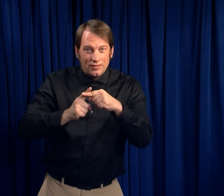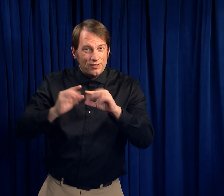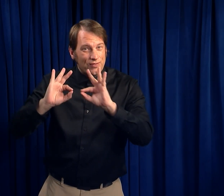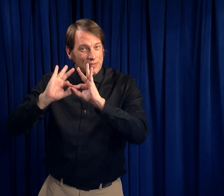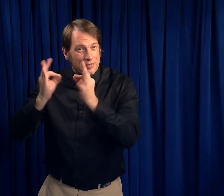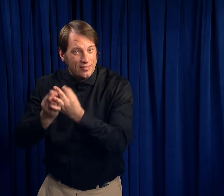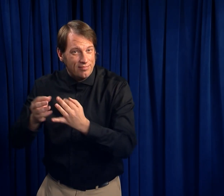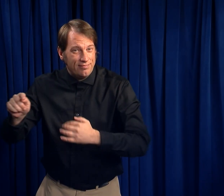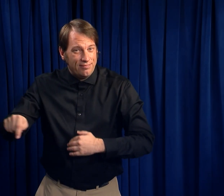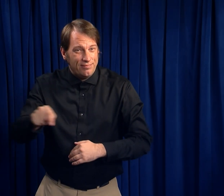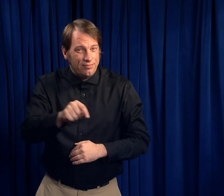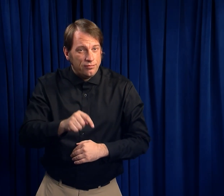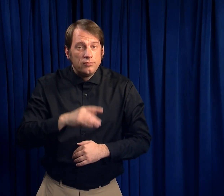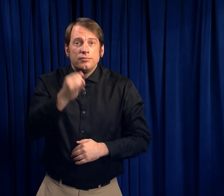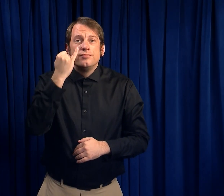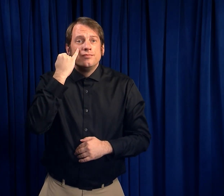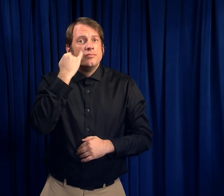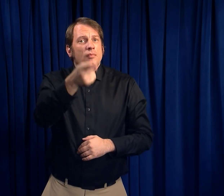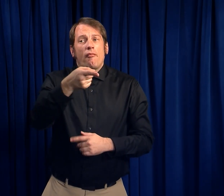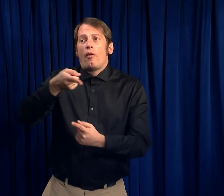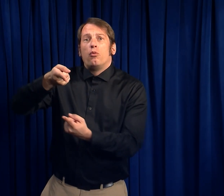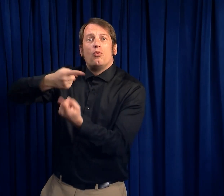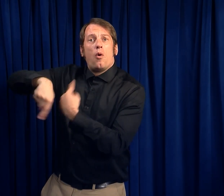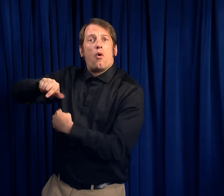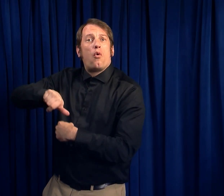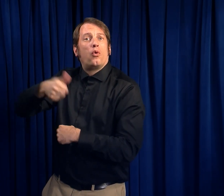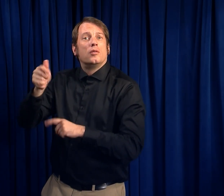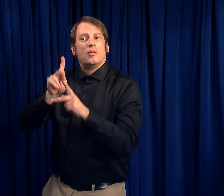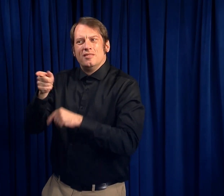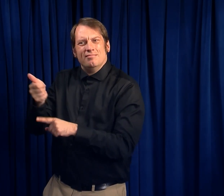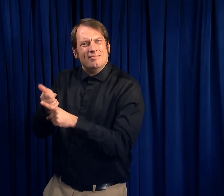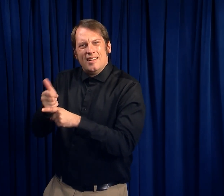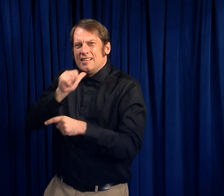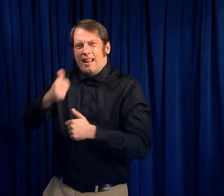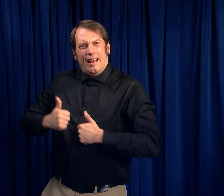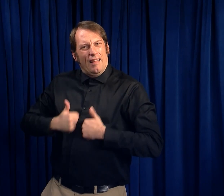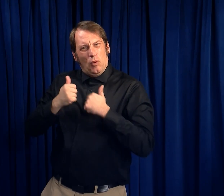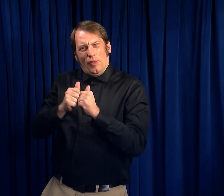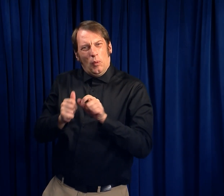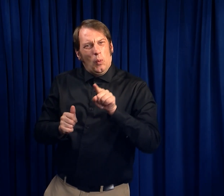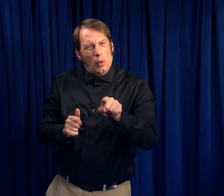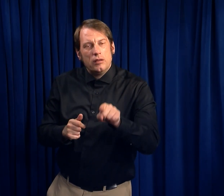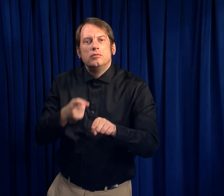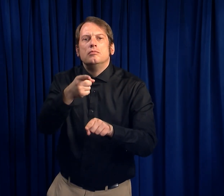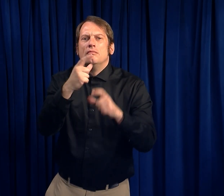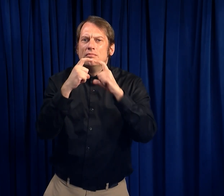and your family members. When you are around people who do not live in your household,